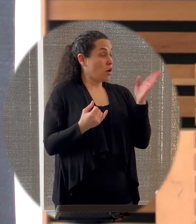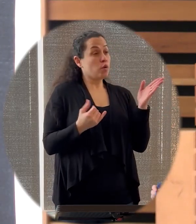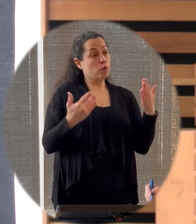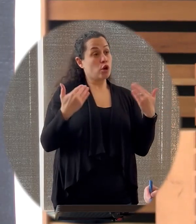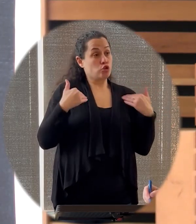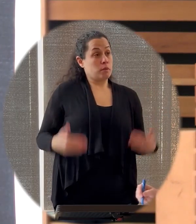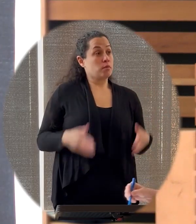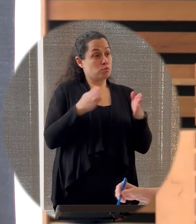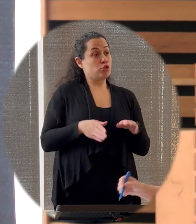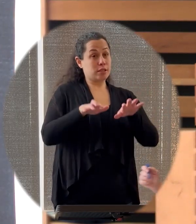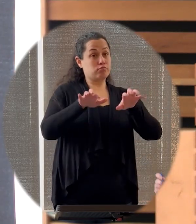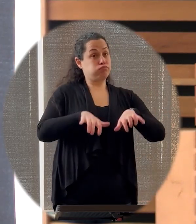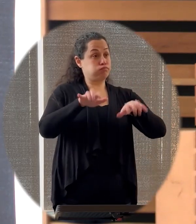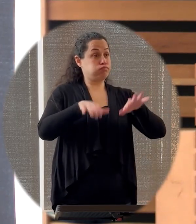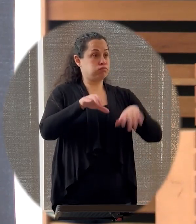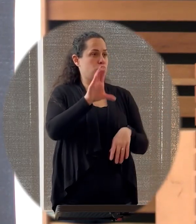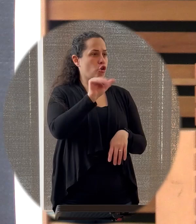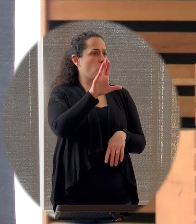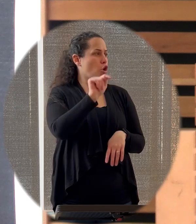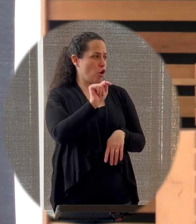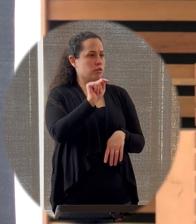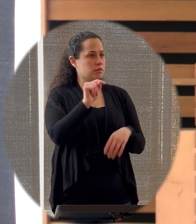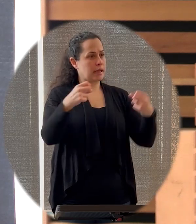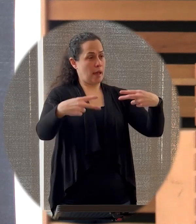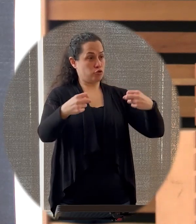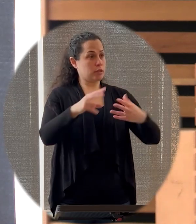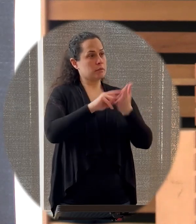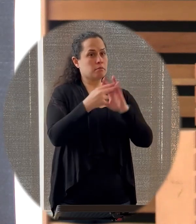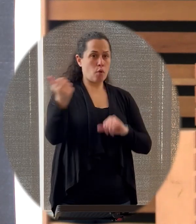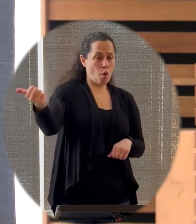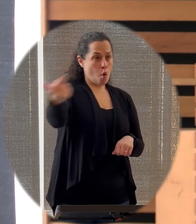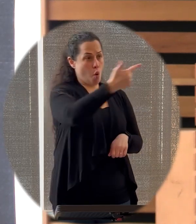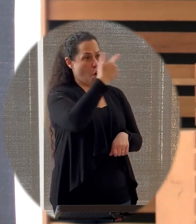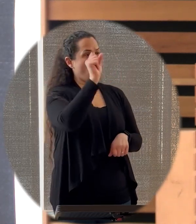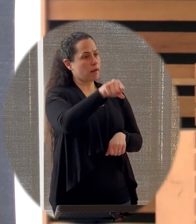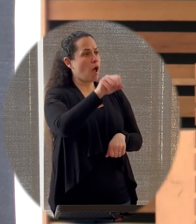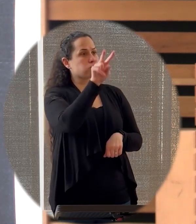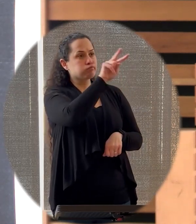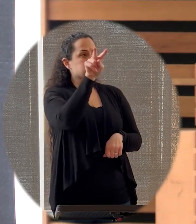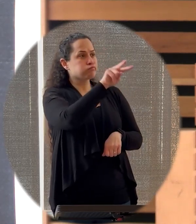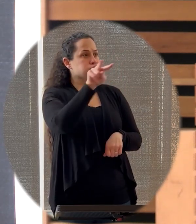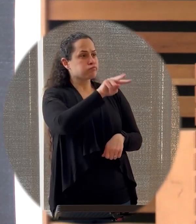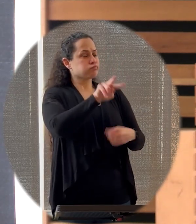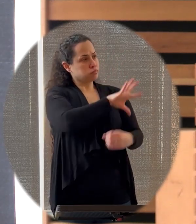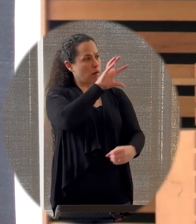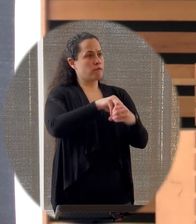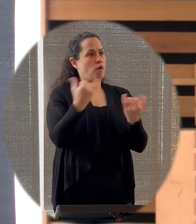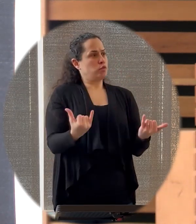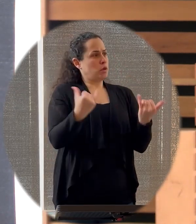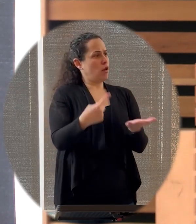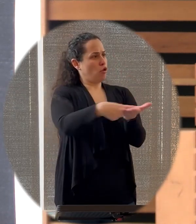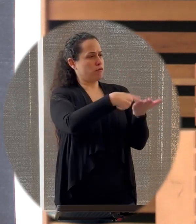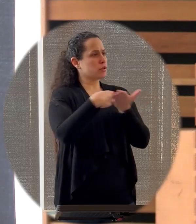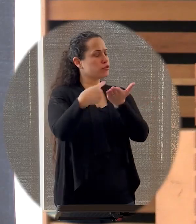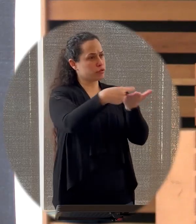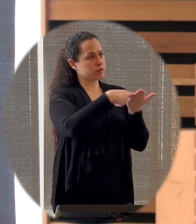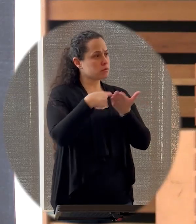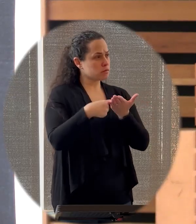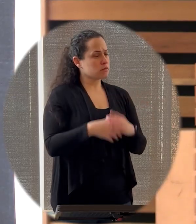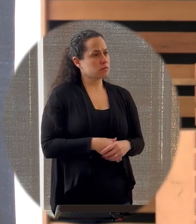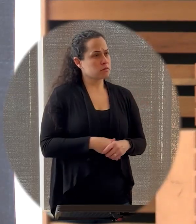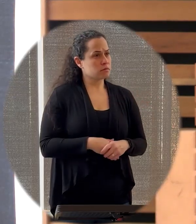the screen the words right now so that everyone can fully participate in this conversation. And